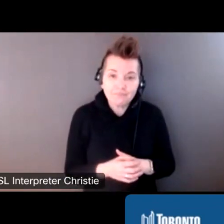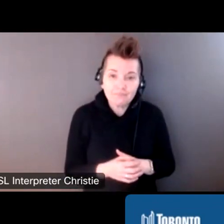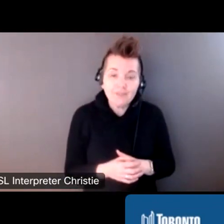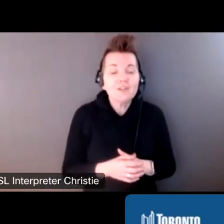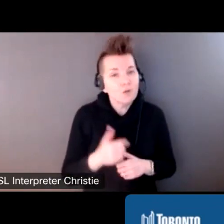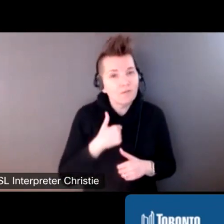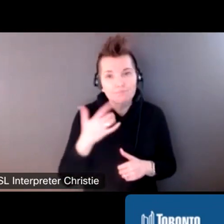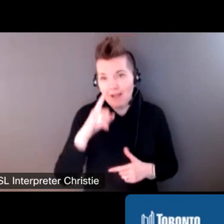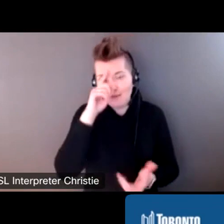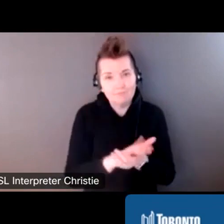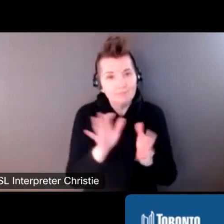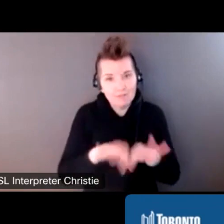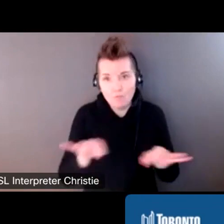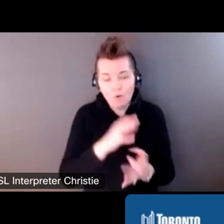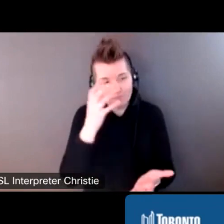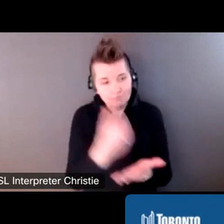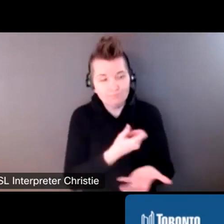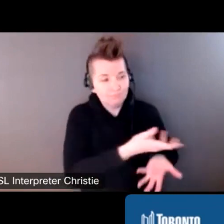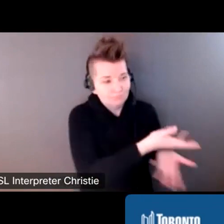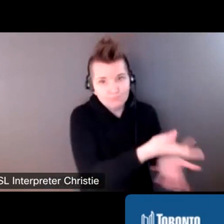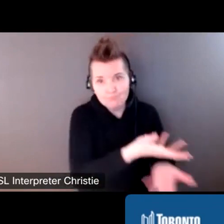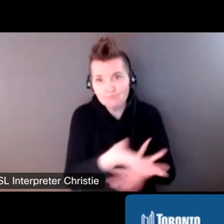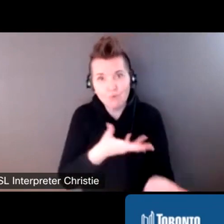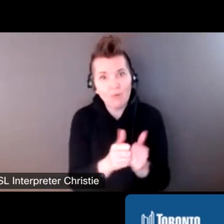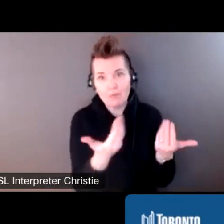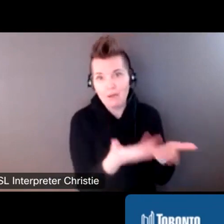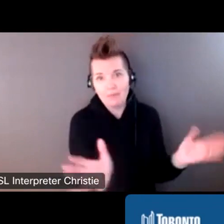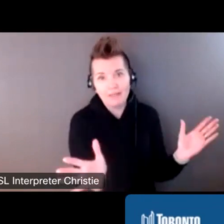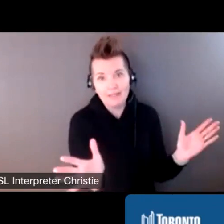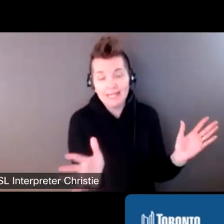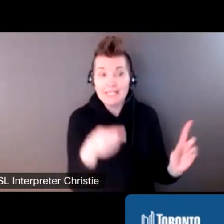with the public and specifically people that can provide us with that lived experience